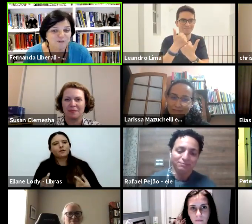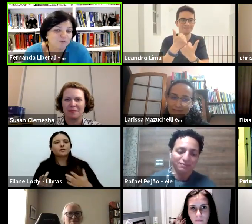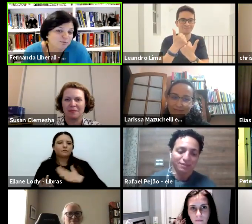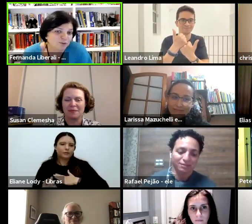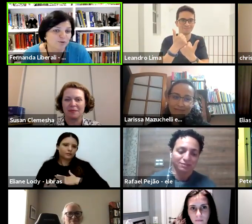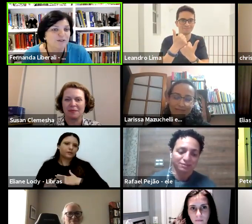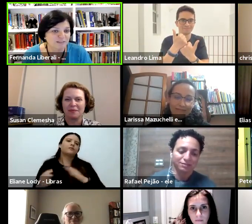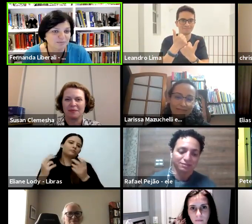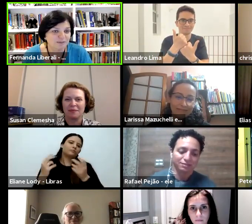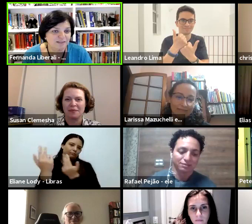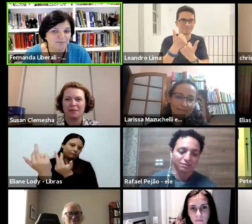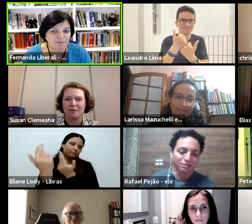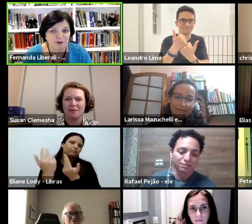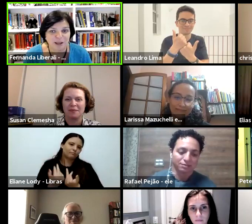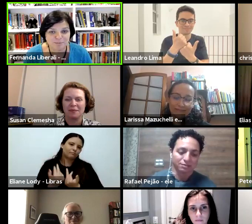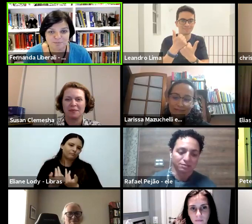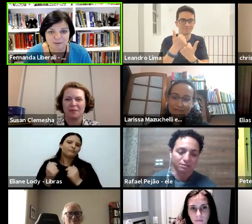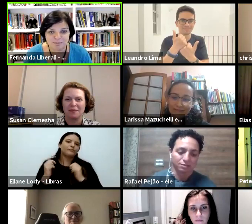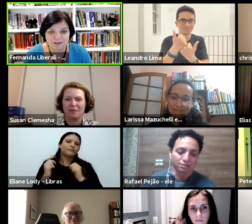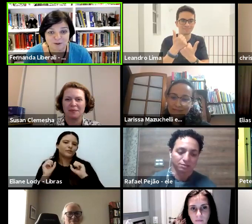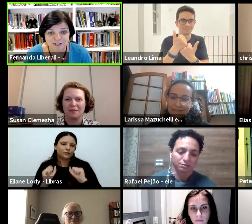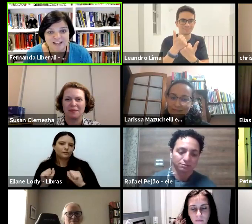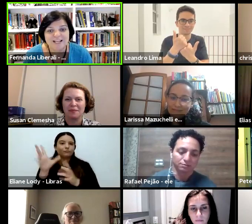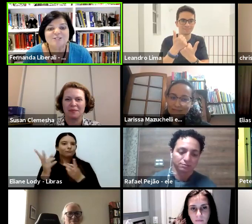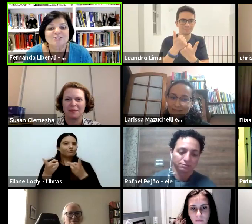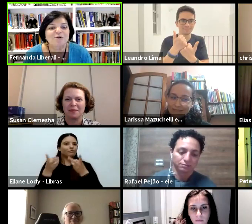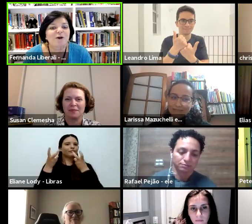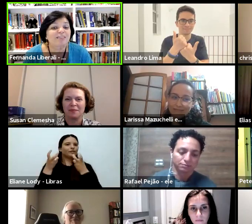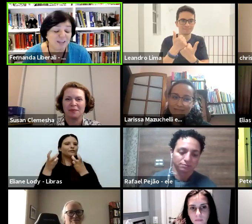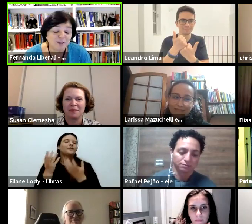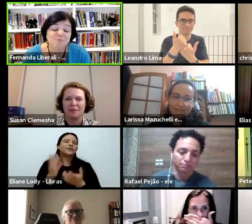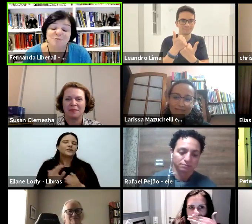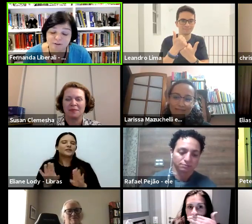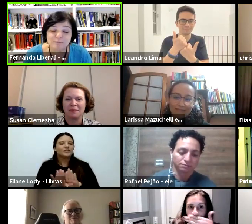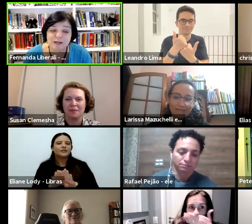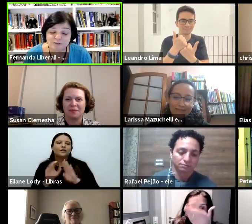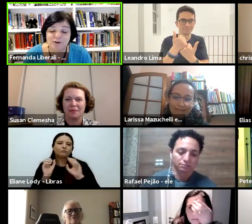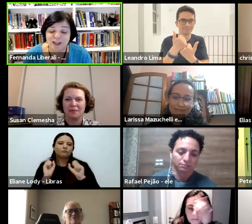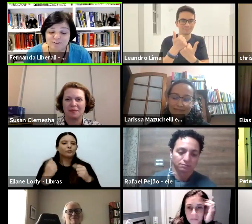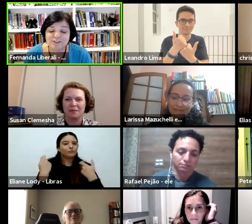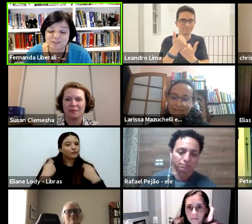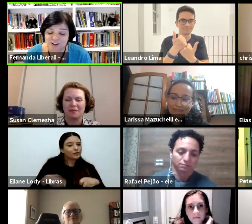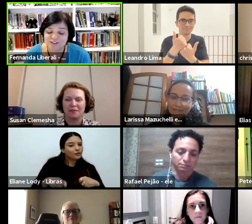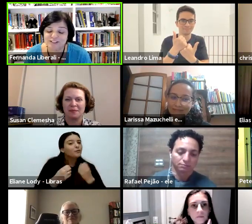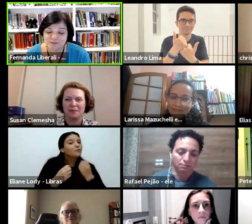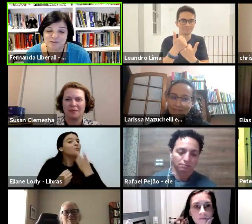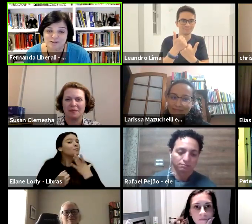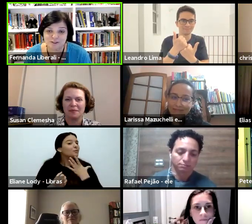also an issue, but we we chat also an issue, but we we channel it to doing something that perhaps maybe good, so.